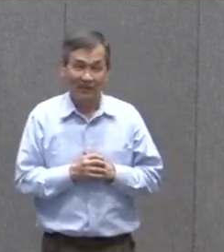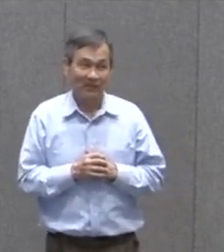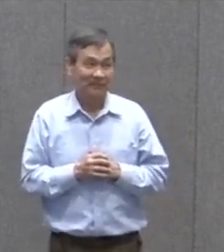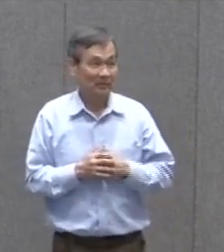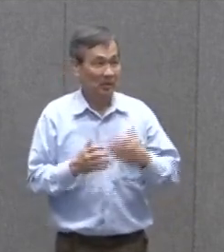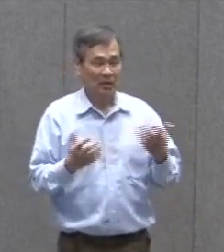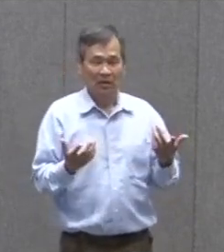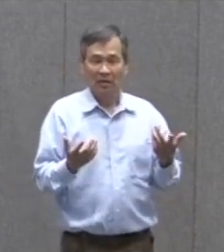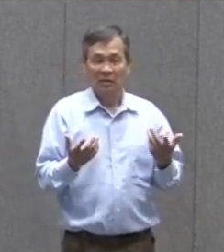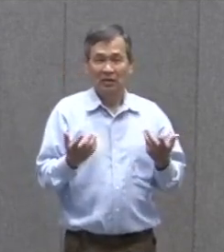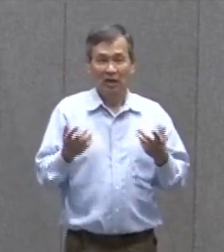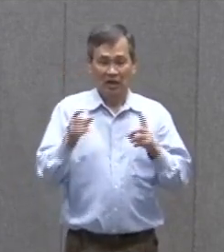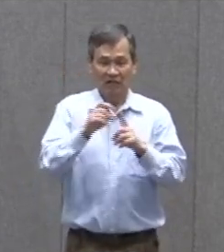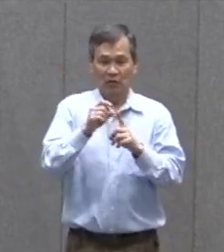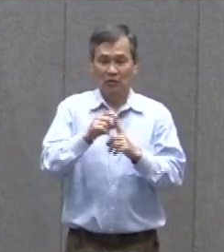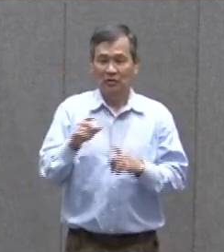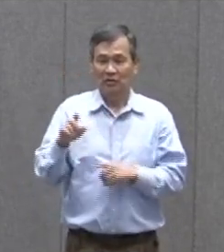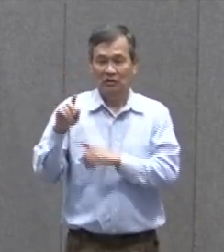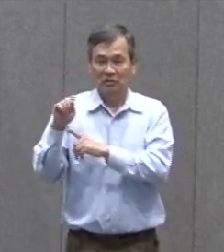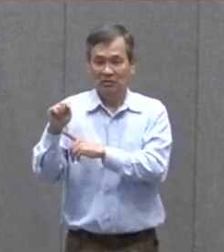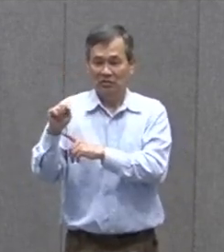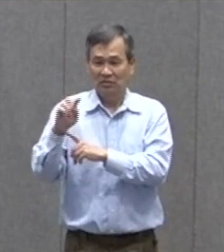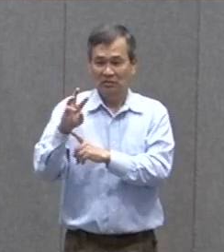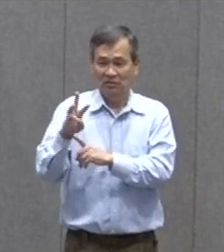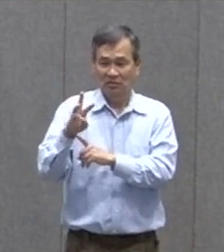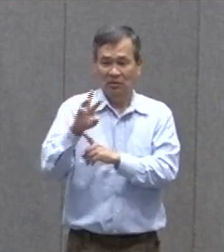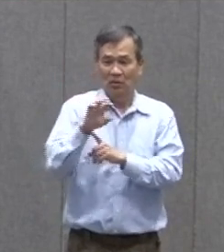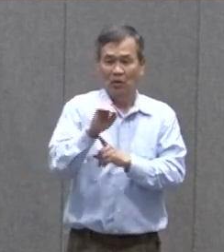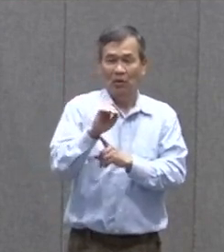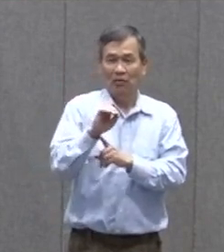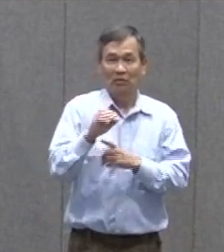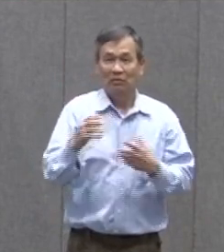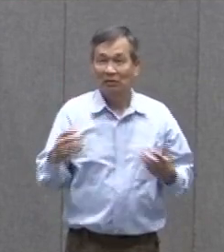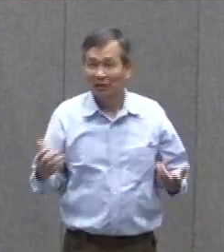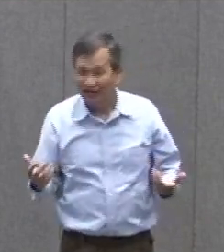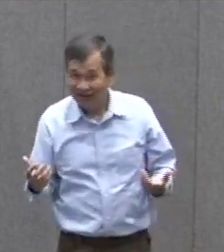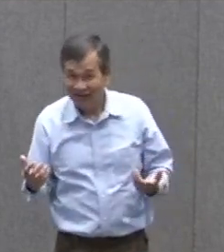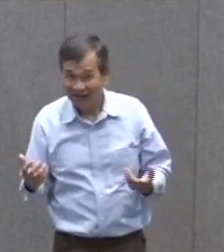What does this say? Two. Is two nine?